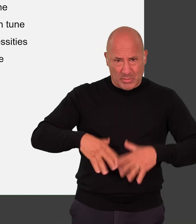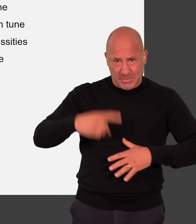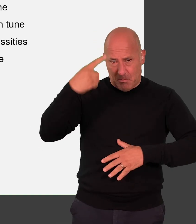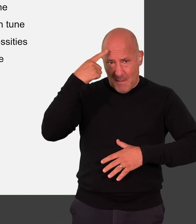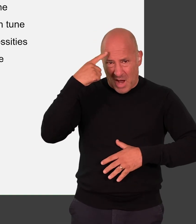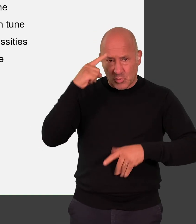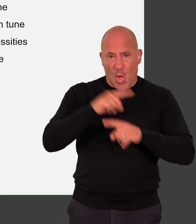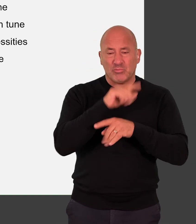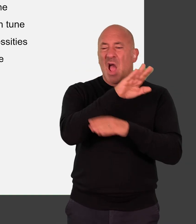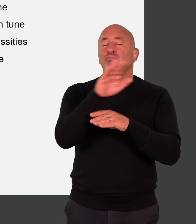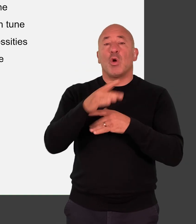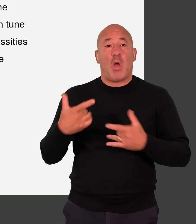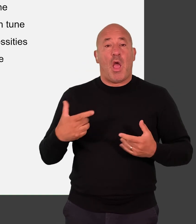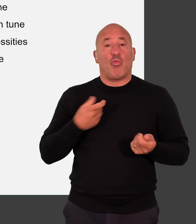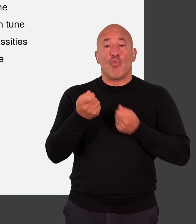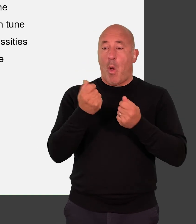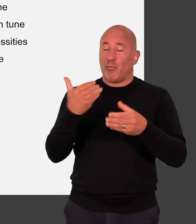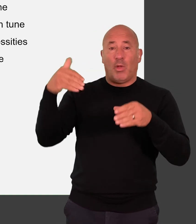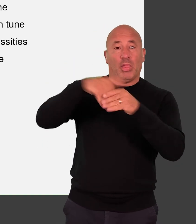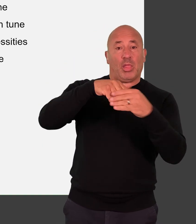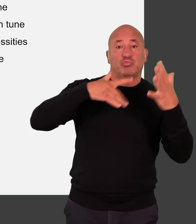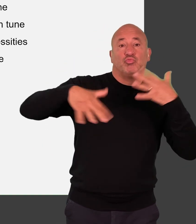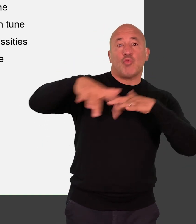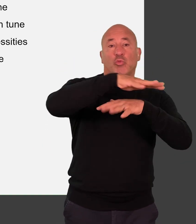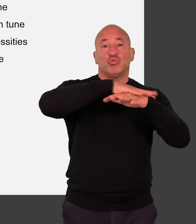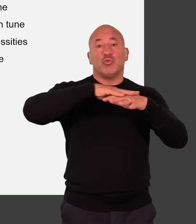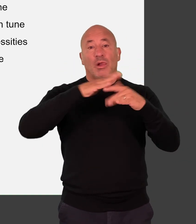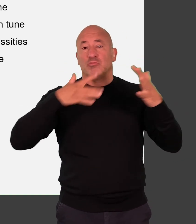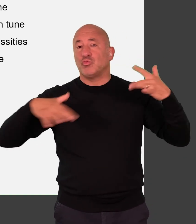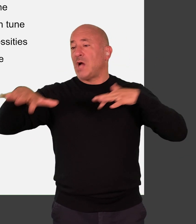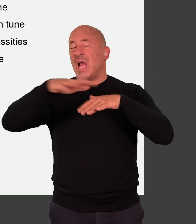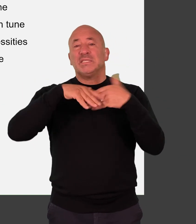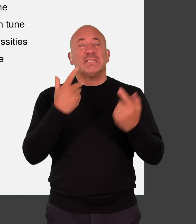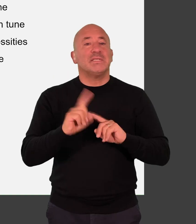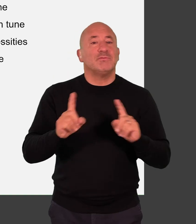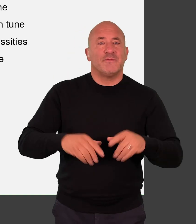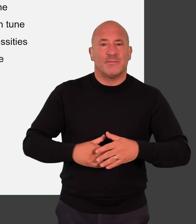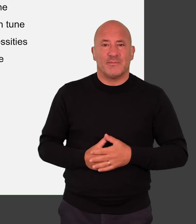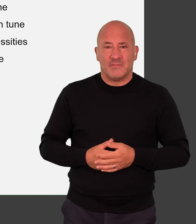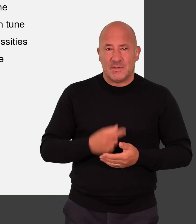and externally for living in a social setting and society at large.